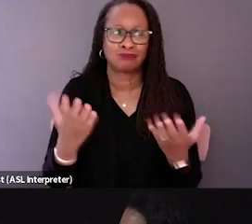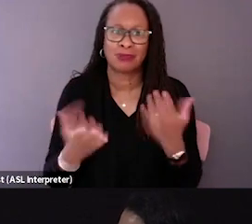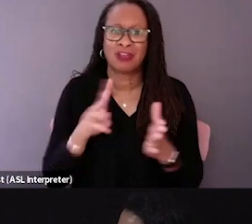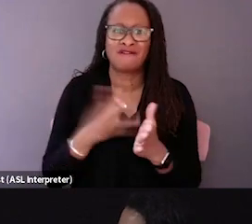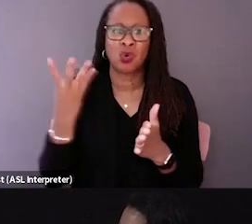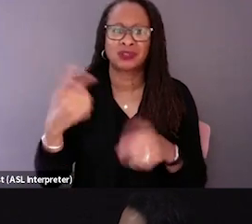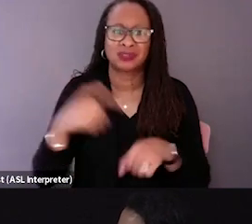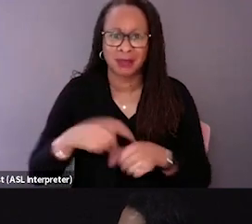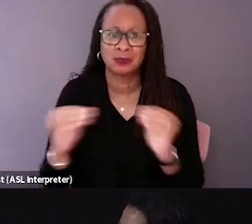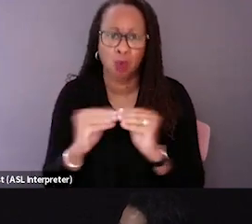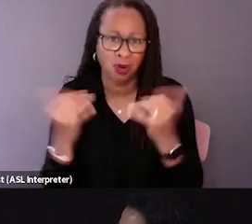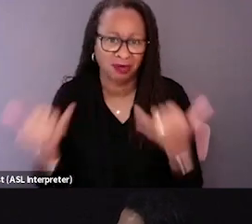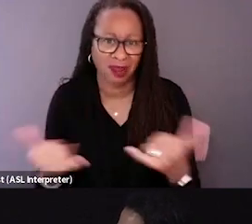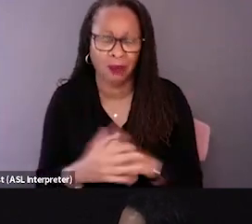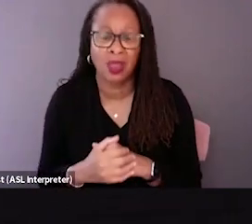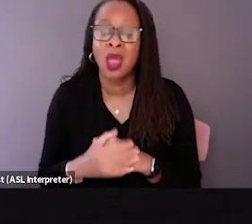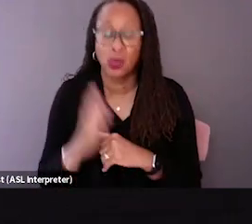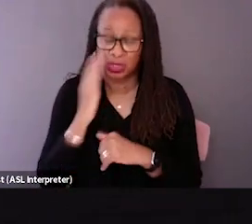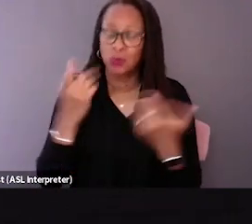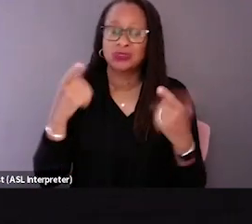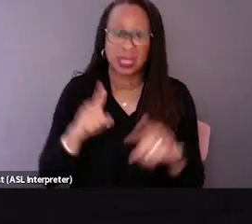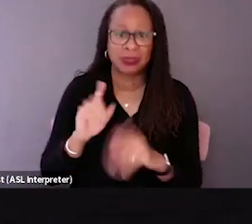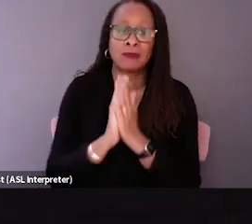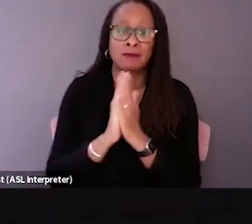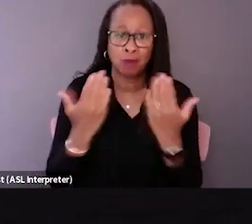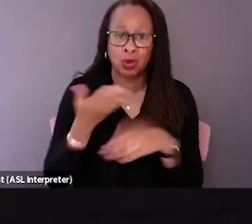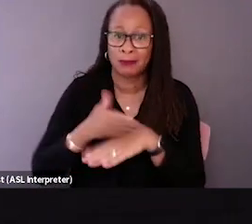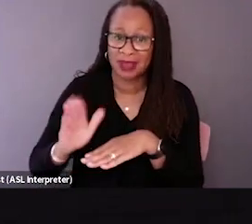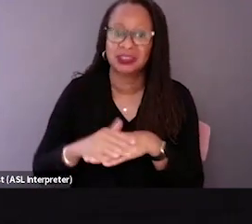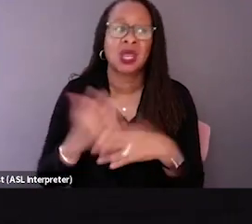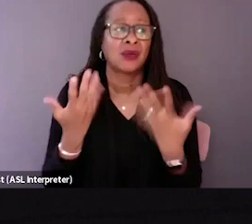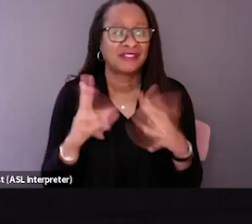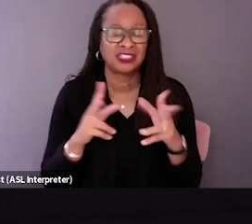and then we wanted to talk about it. Like Leah said, we've finished editing in fall 2022.